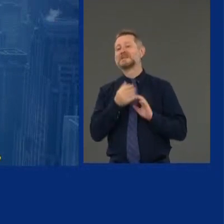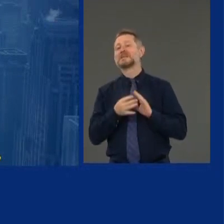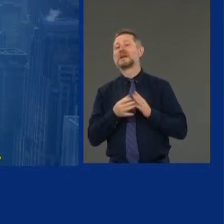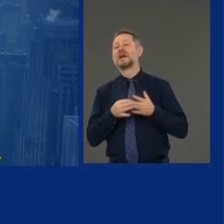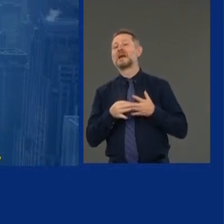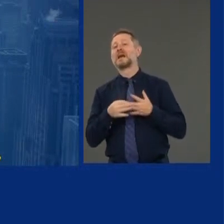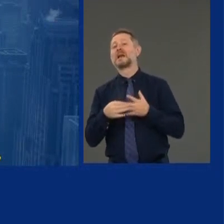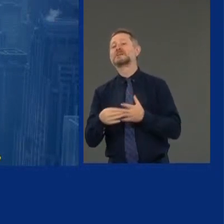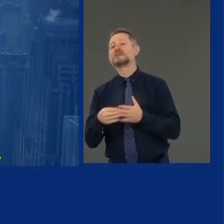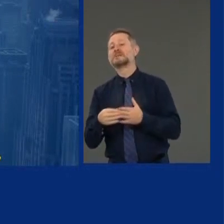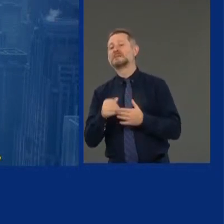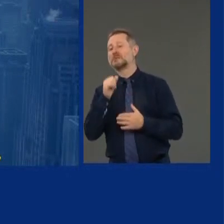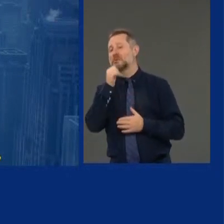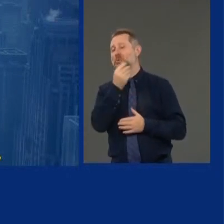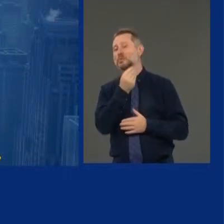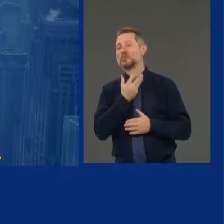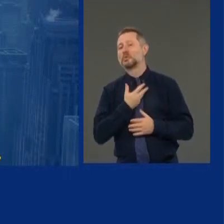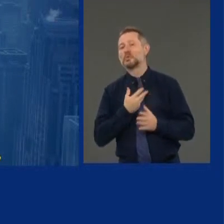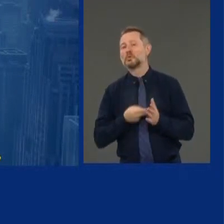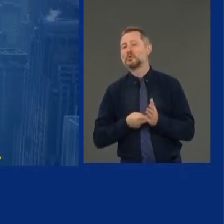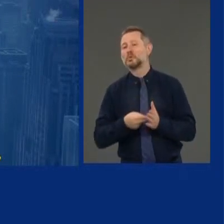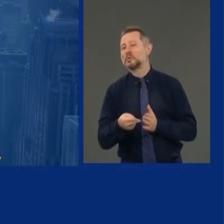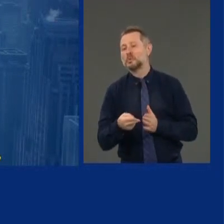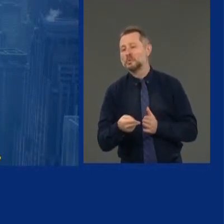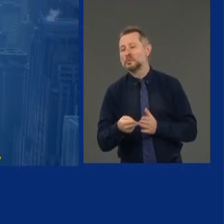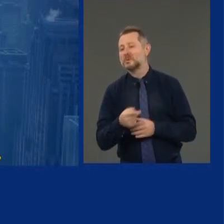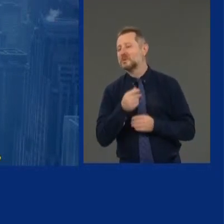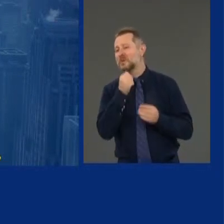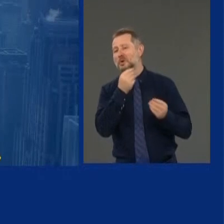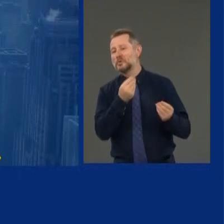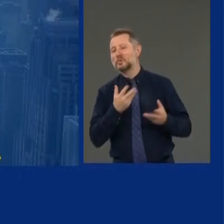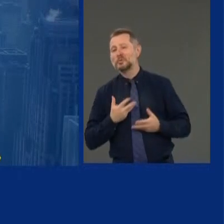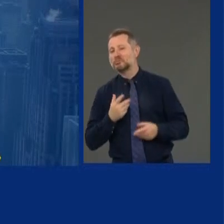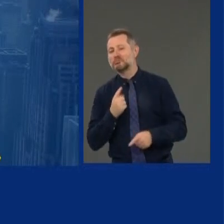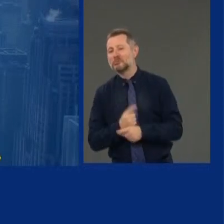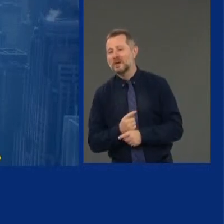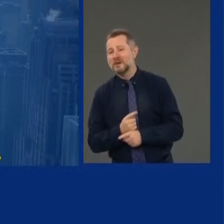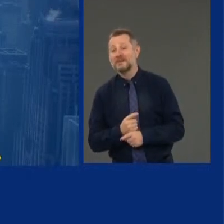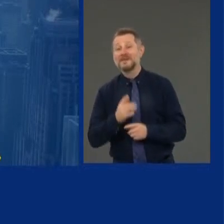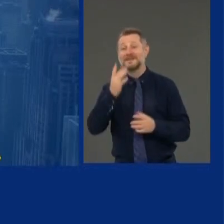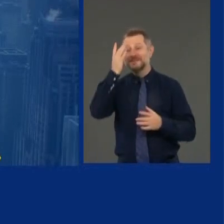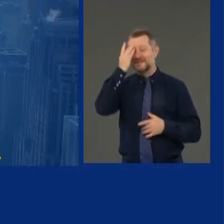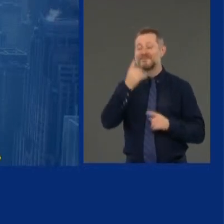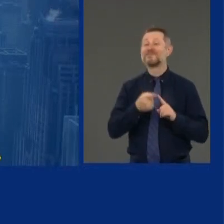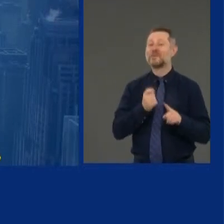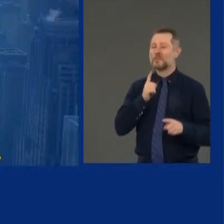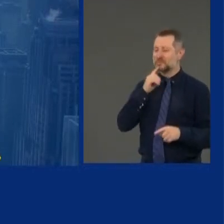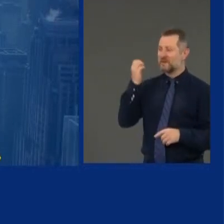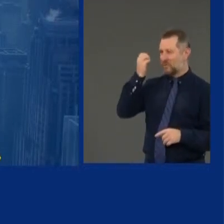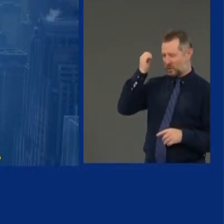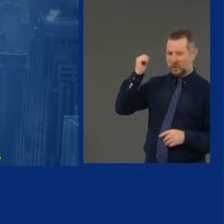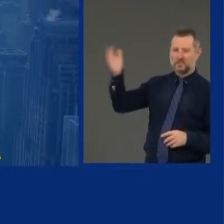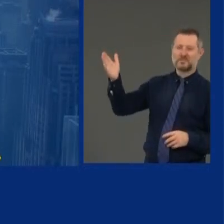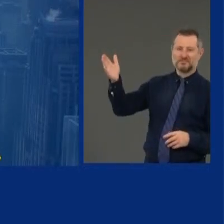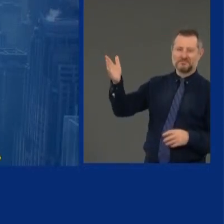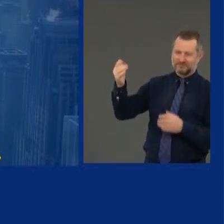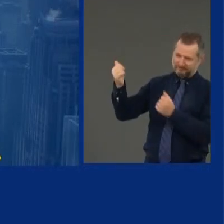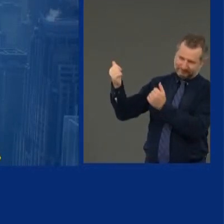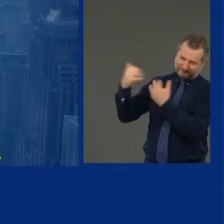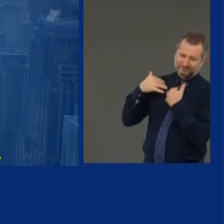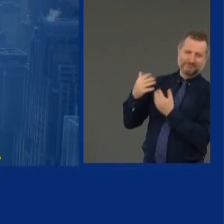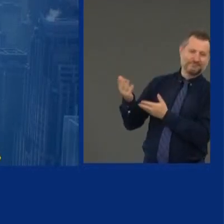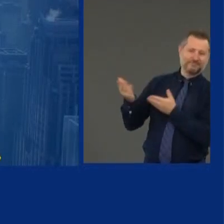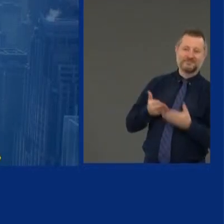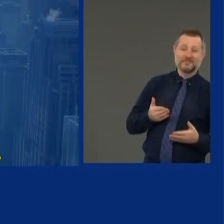IT'S BECAUSE WE WERE MISLED.